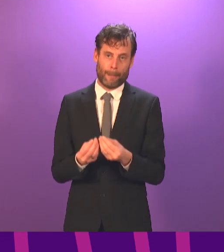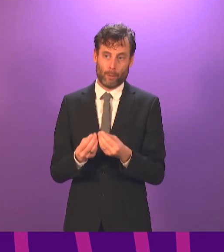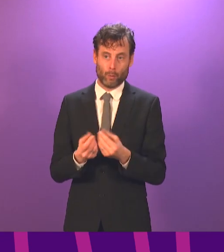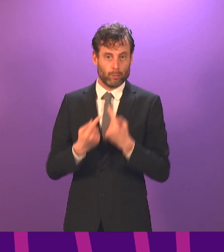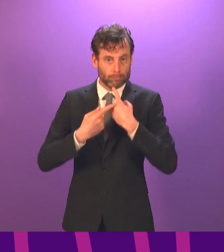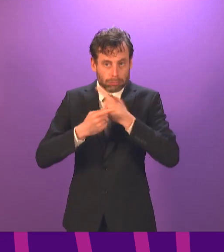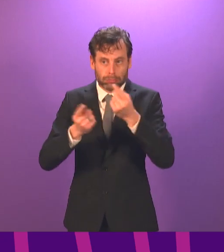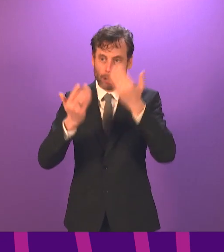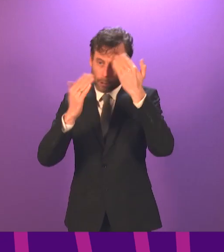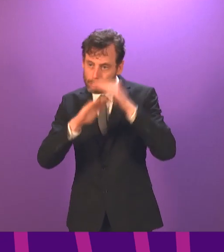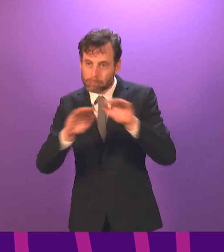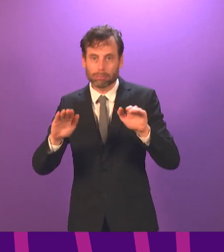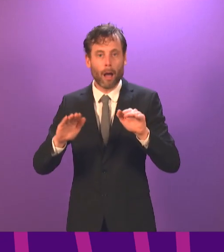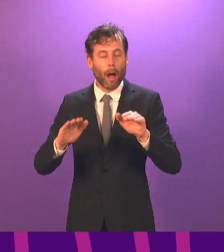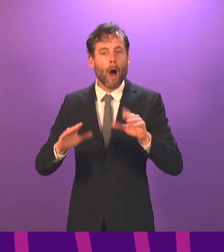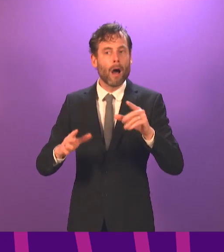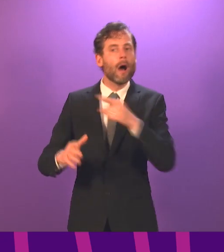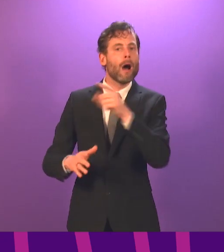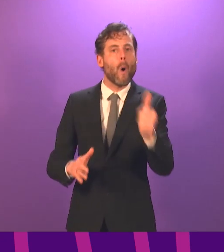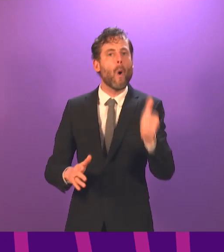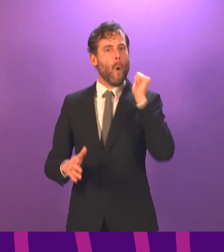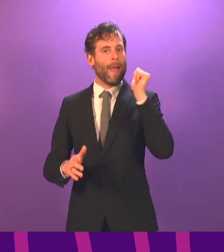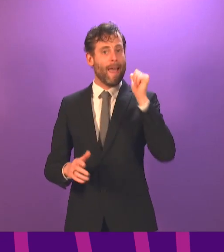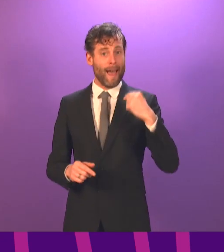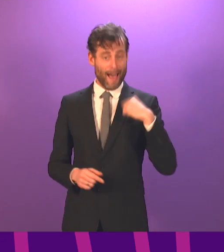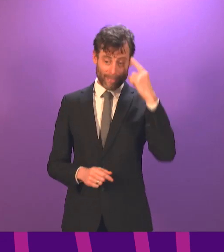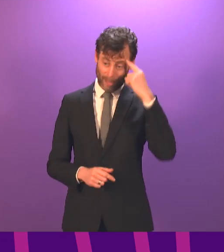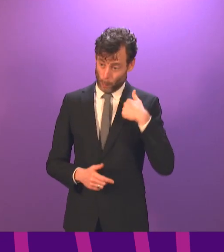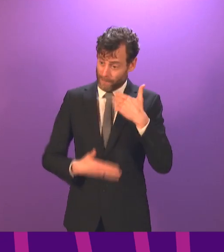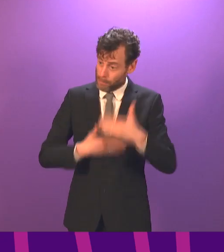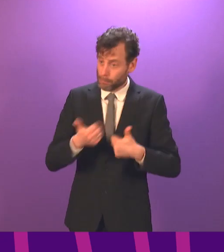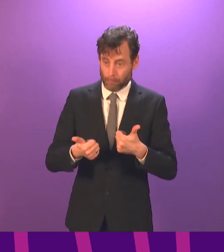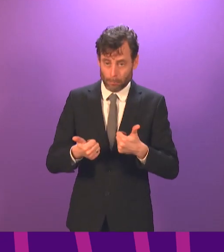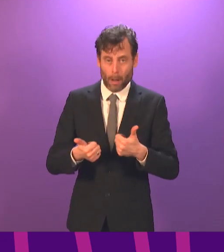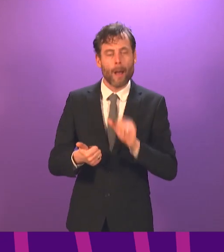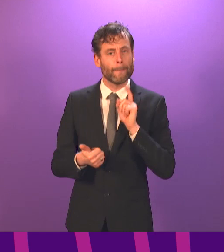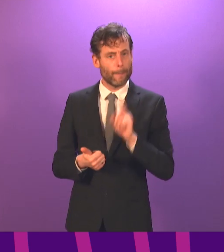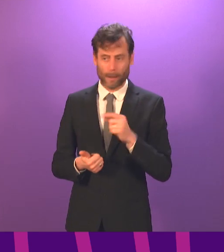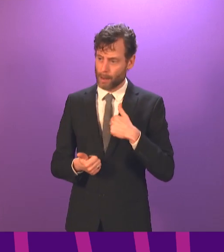of postal voting. We have done a reasonable job thus far, but I am happy to hear from members